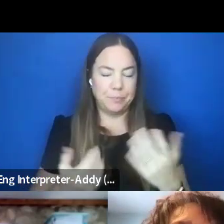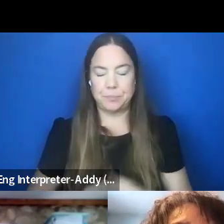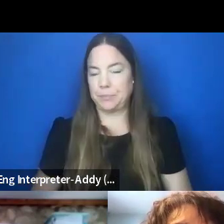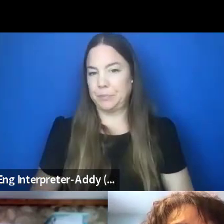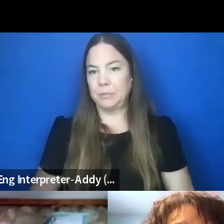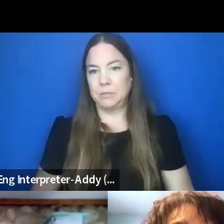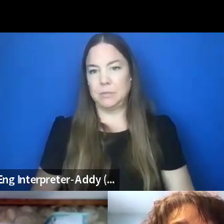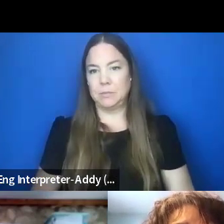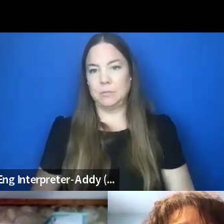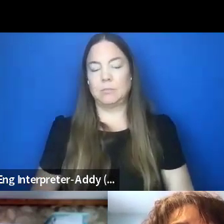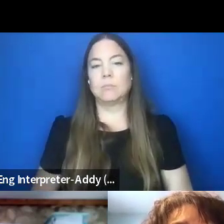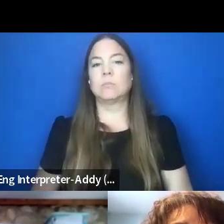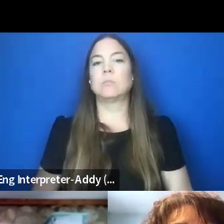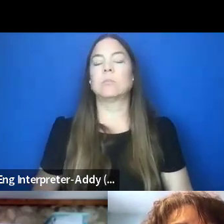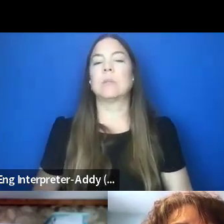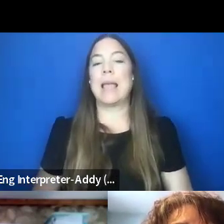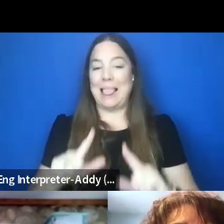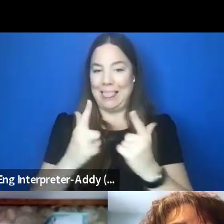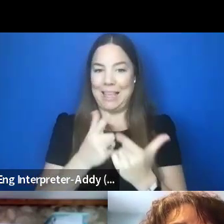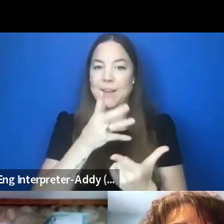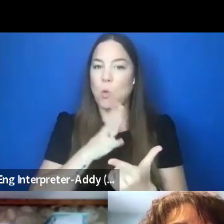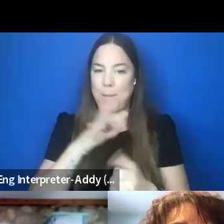Adeleigh Belyeu: League of Women Voters is involved in that suit as well as